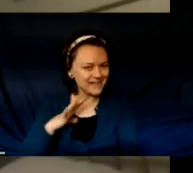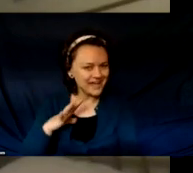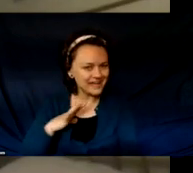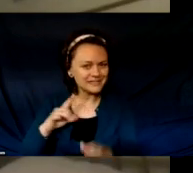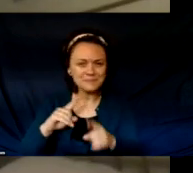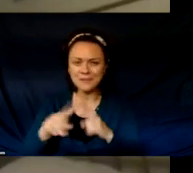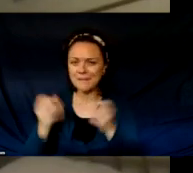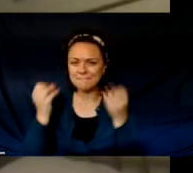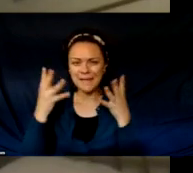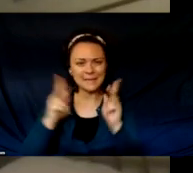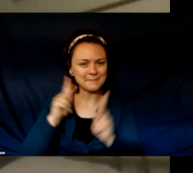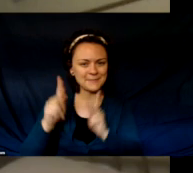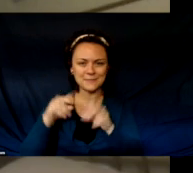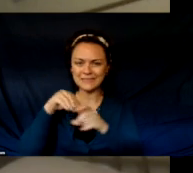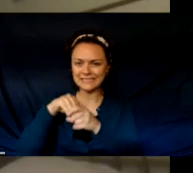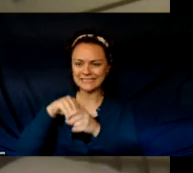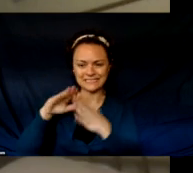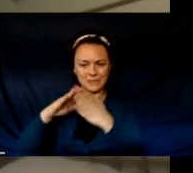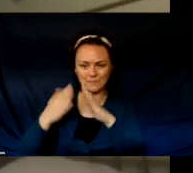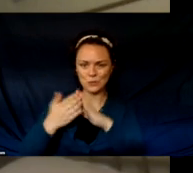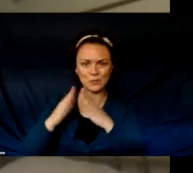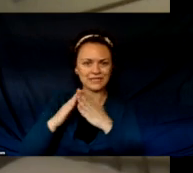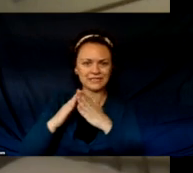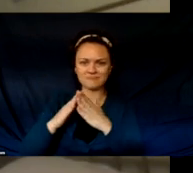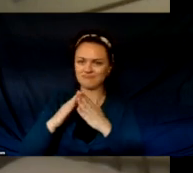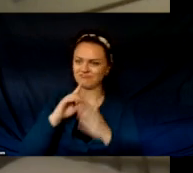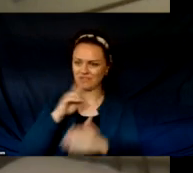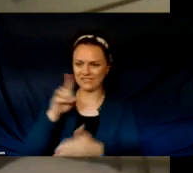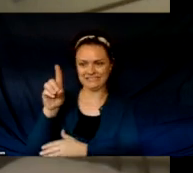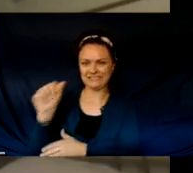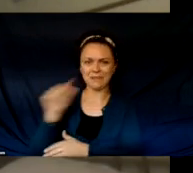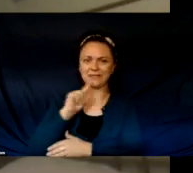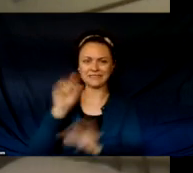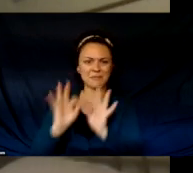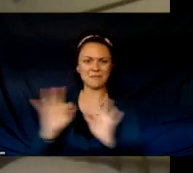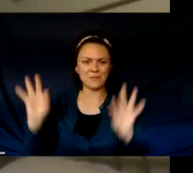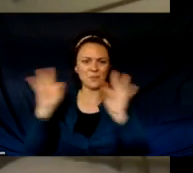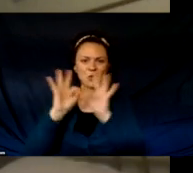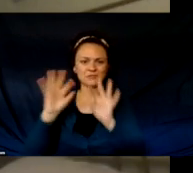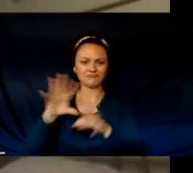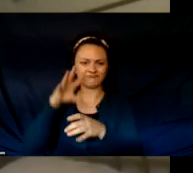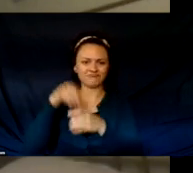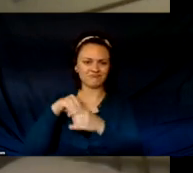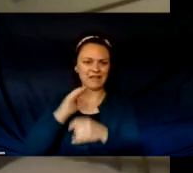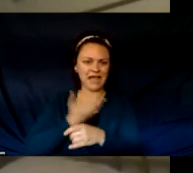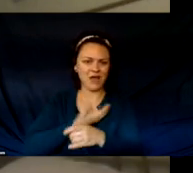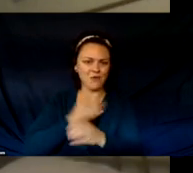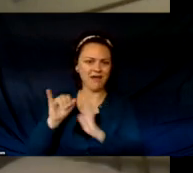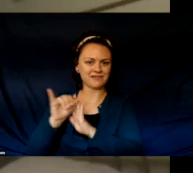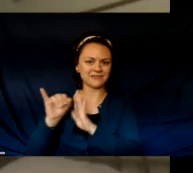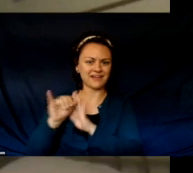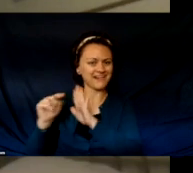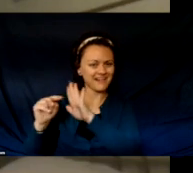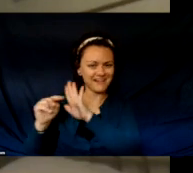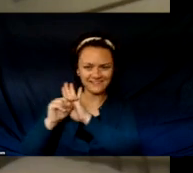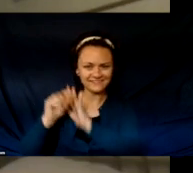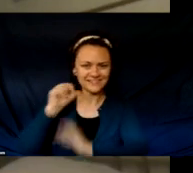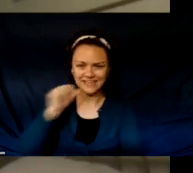disability is an important part of who we are. It doesn't have a negative connotation, it's a prideful part.